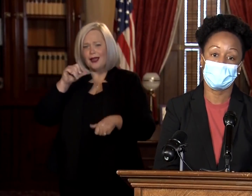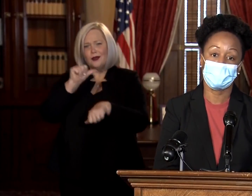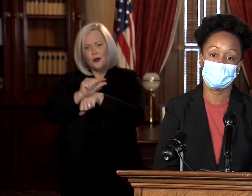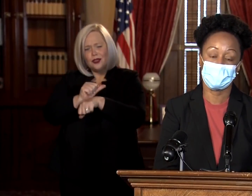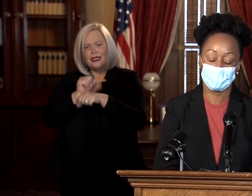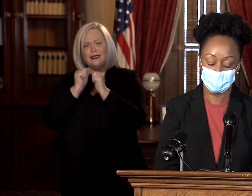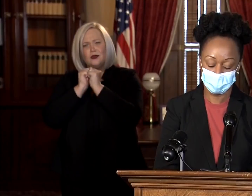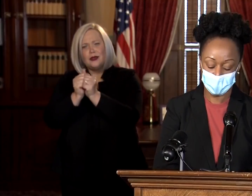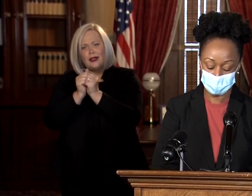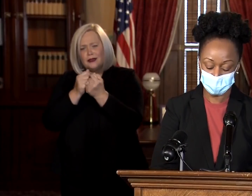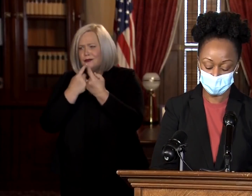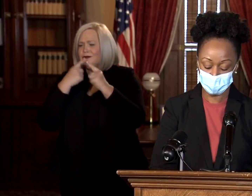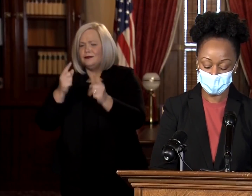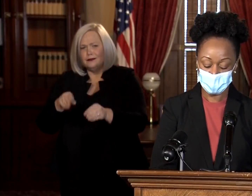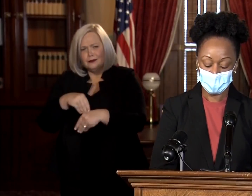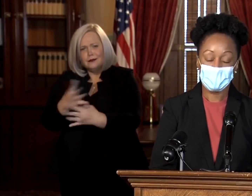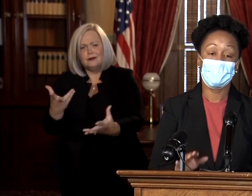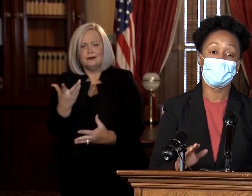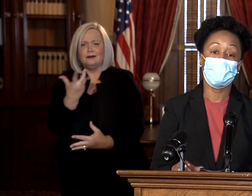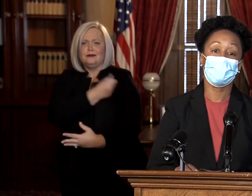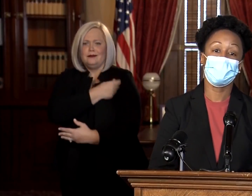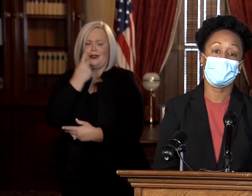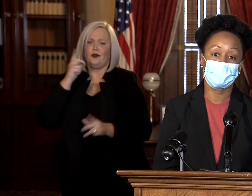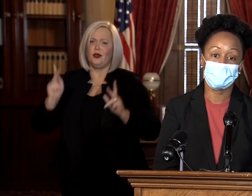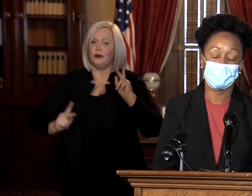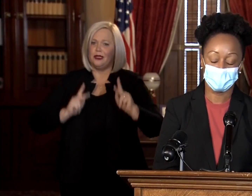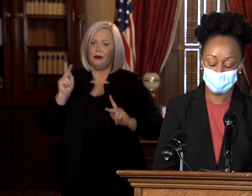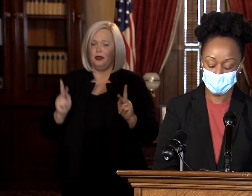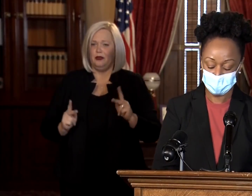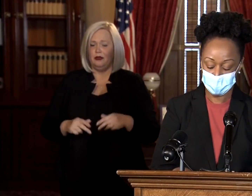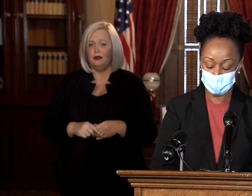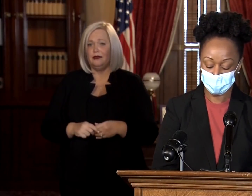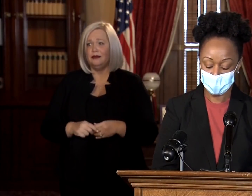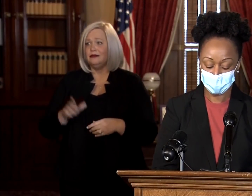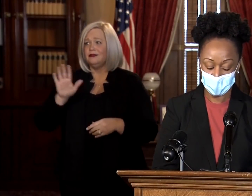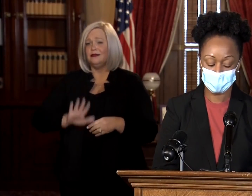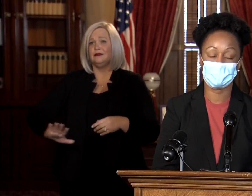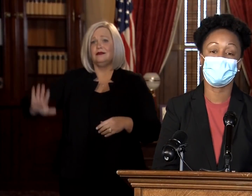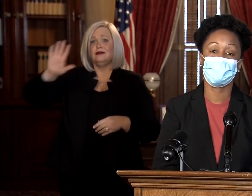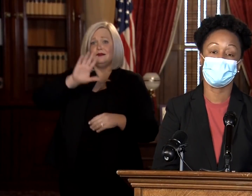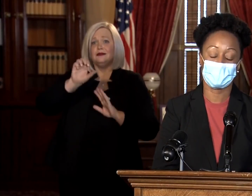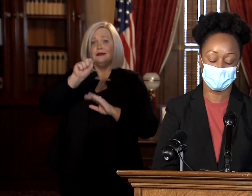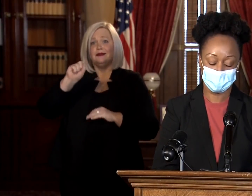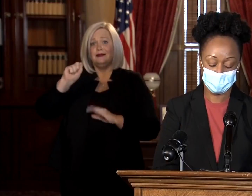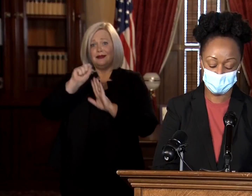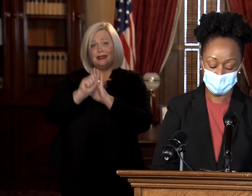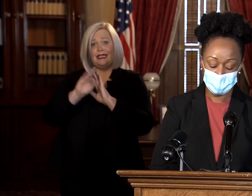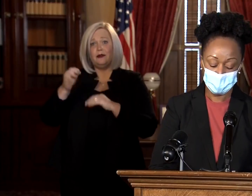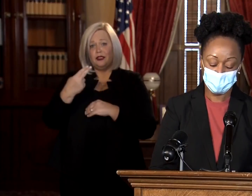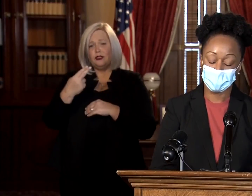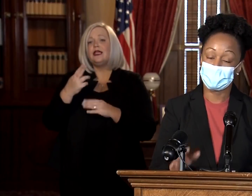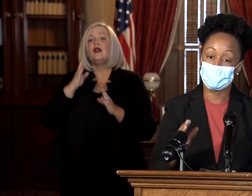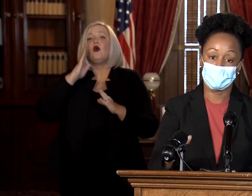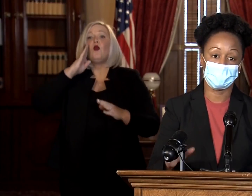pharmacies, doctors, nurses, and others across the state that are others across the state that are working so hard to get people working so hard to get people vaccinated. vaccinated. Every year of the state will